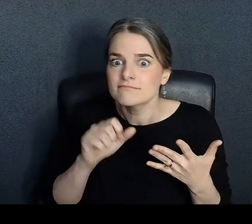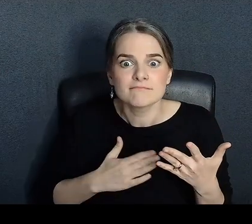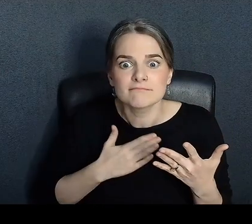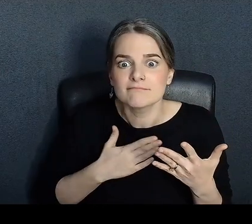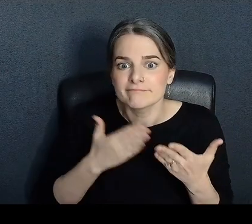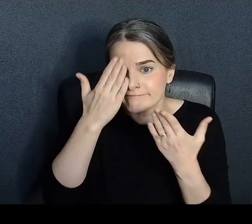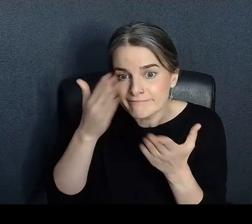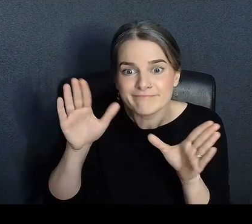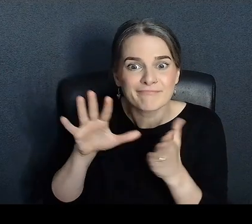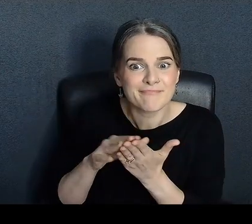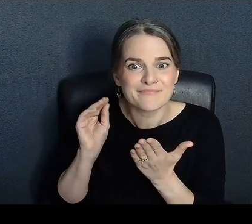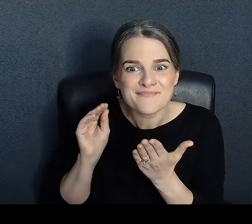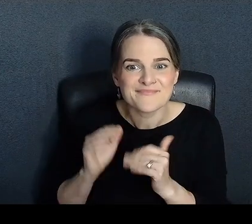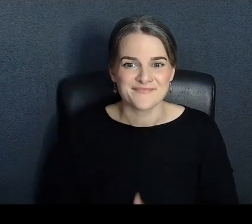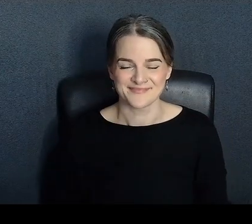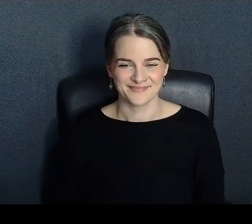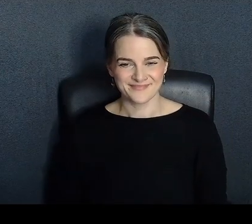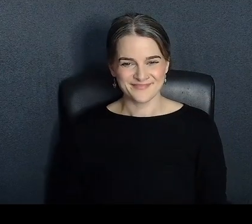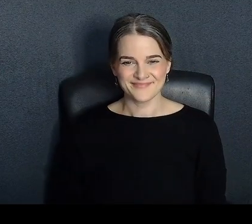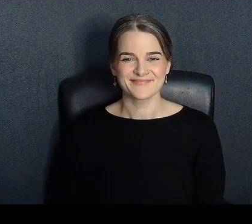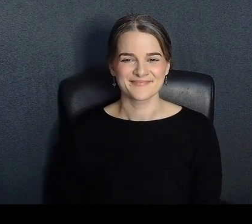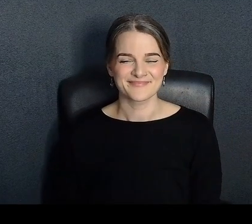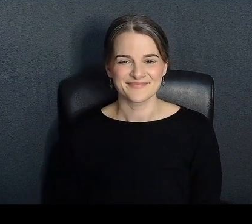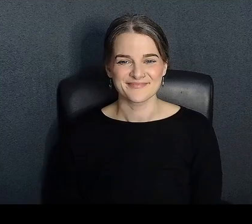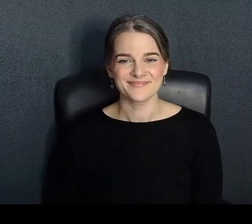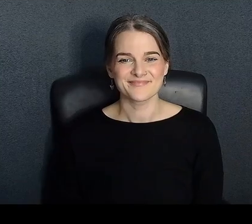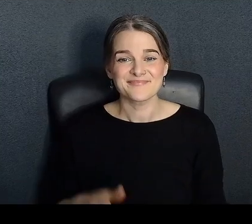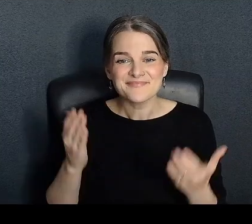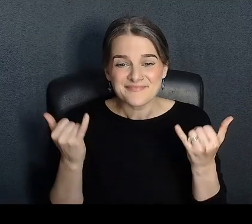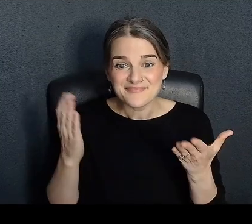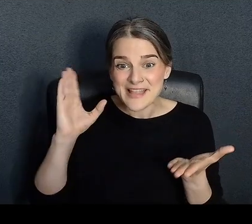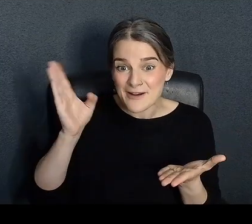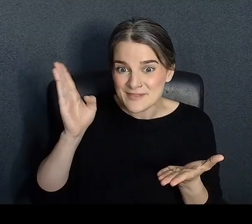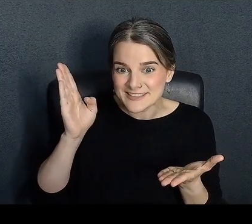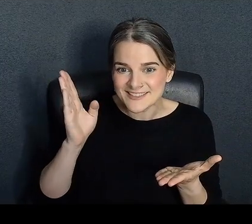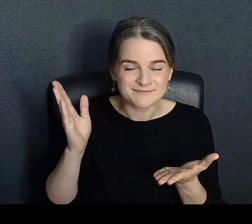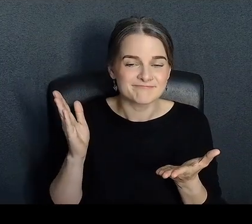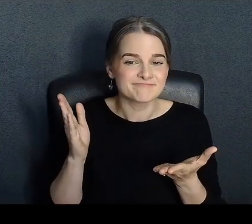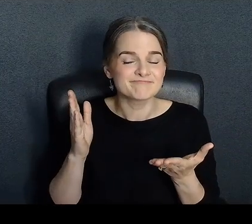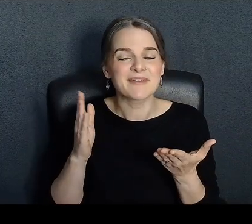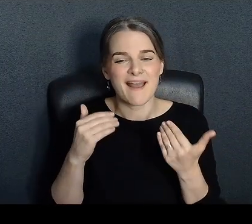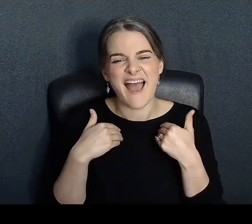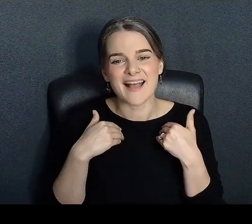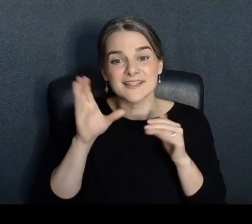This presentation is going to be-- it has image descriptions.